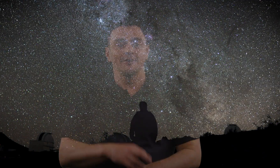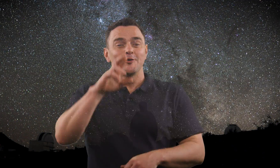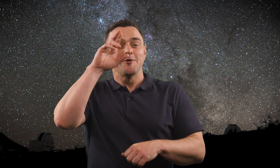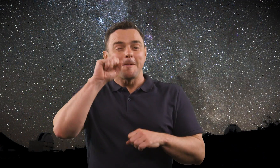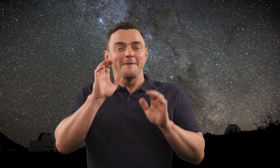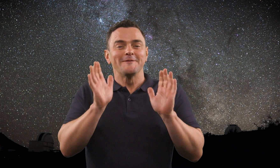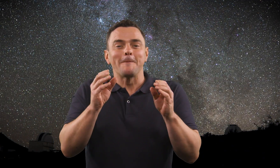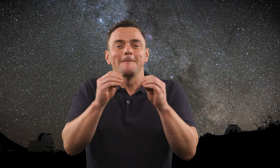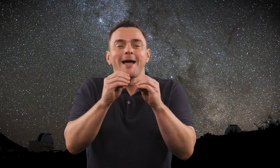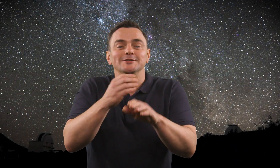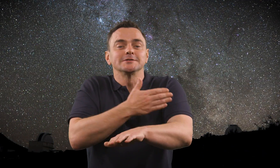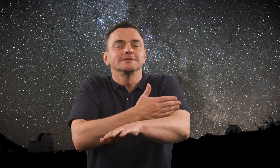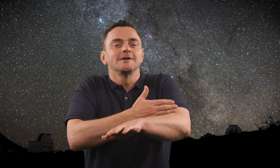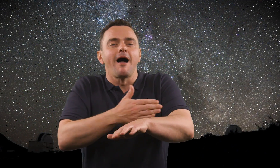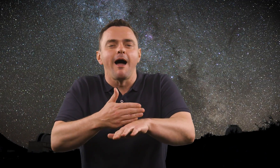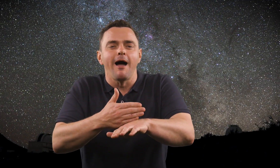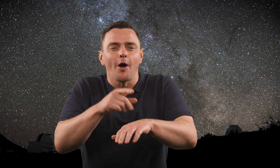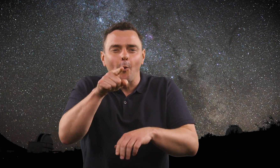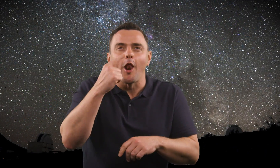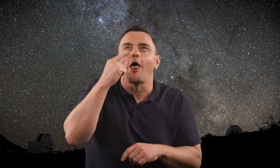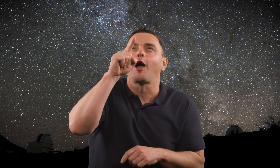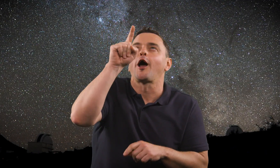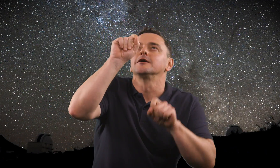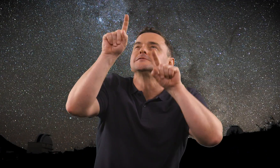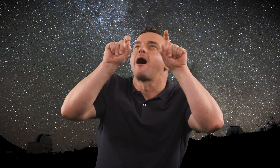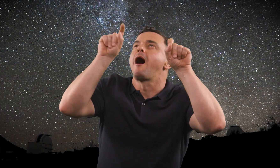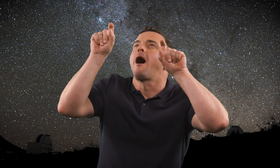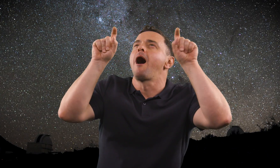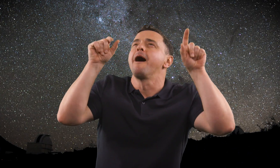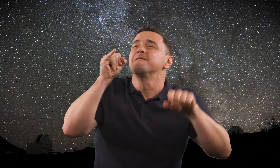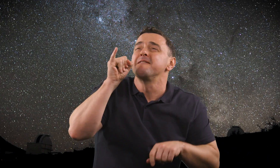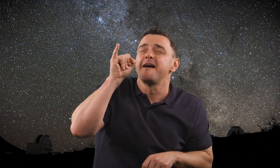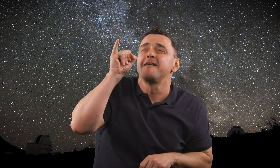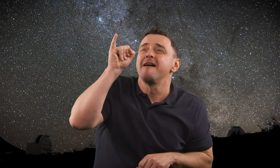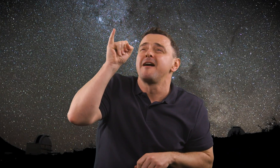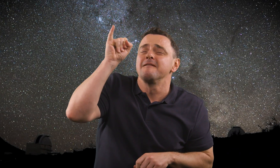Remember I mentioned at the beginning, how far away the stars were and how long it took for them to reach us?